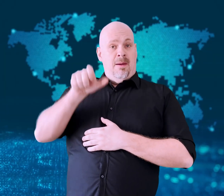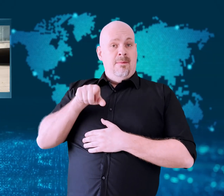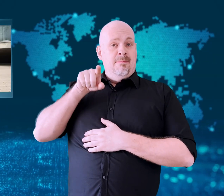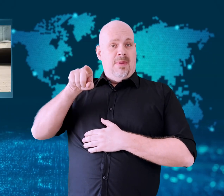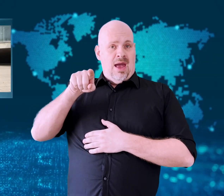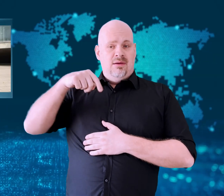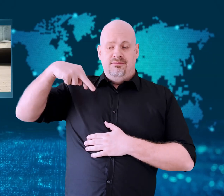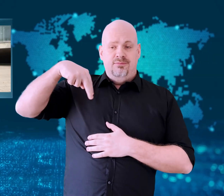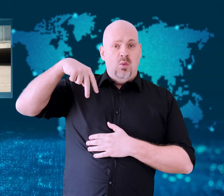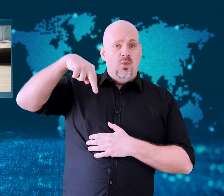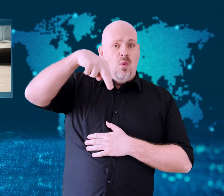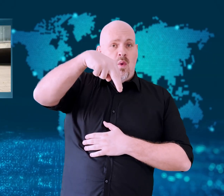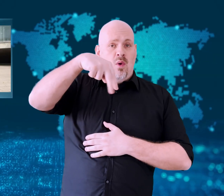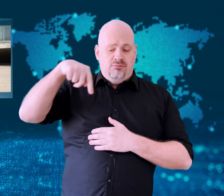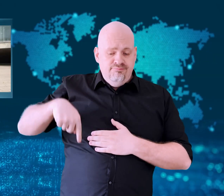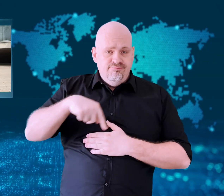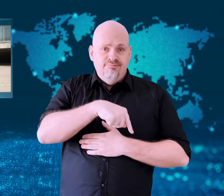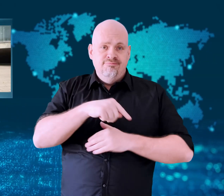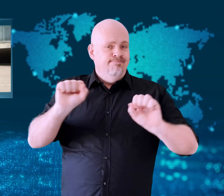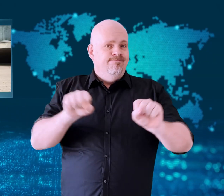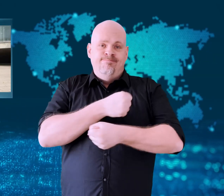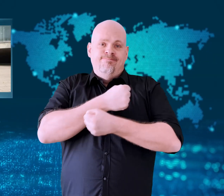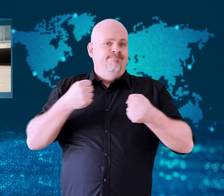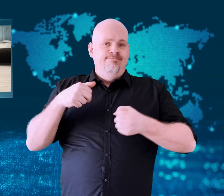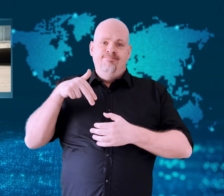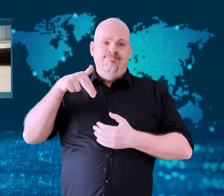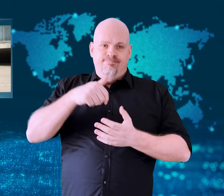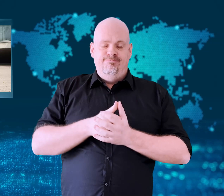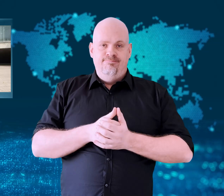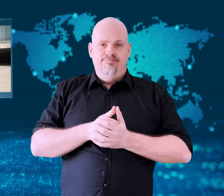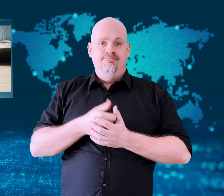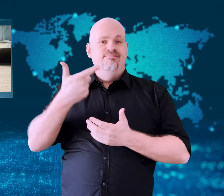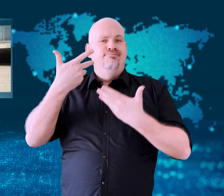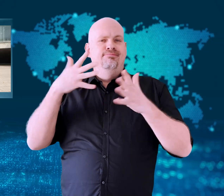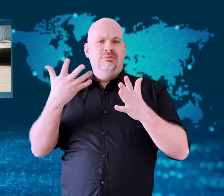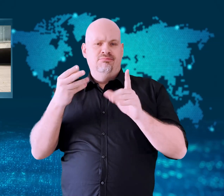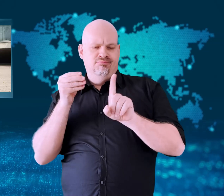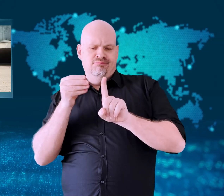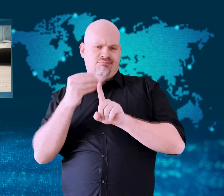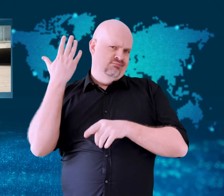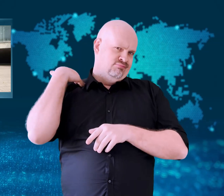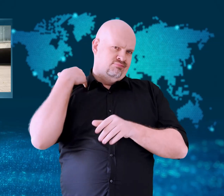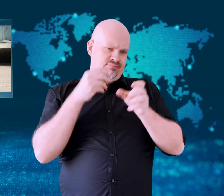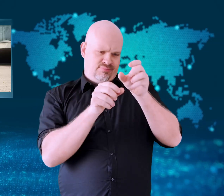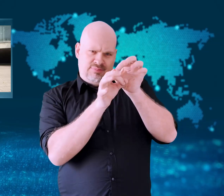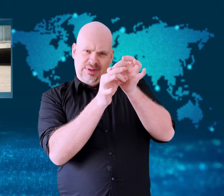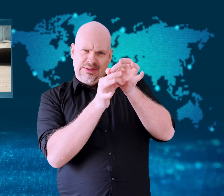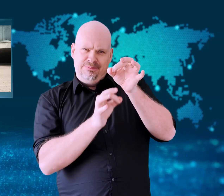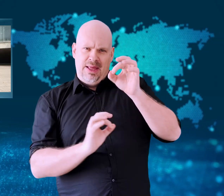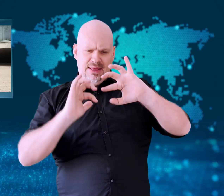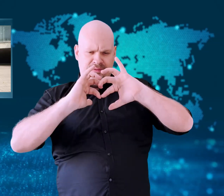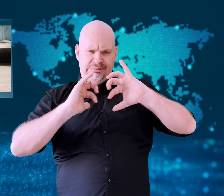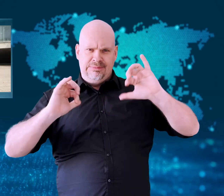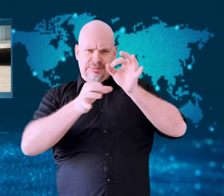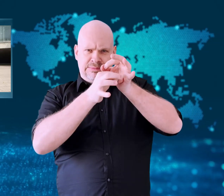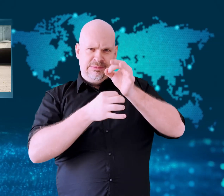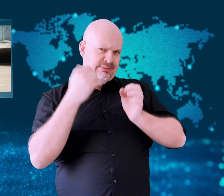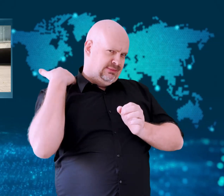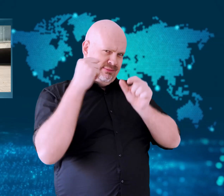[Gavin]: A paralyzed man was able to walk again minutes after